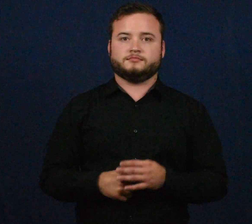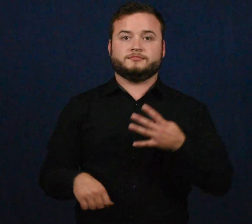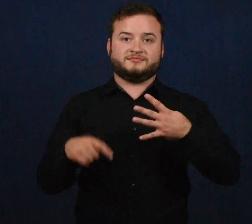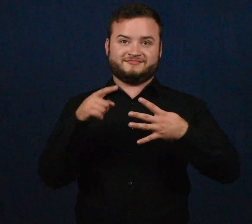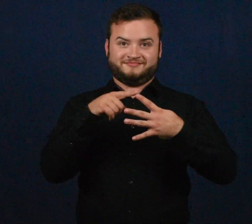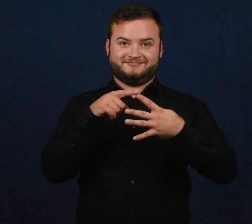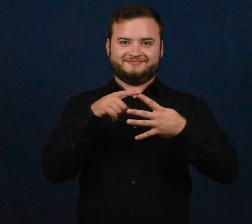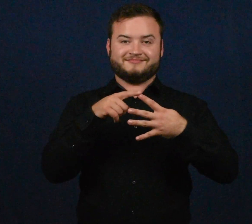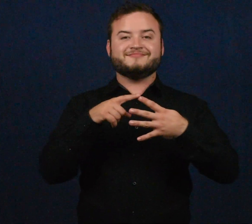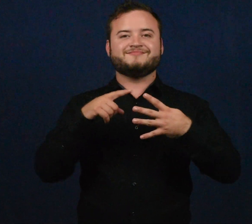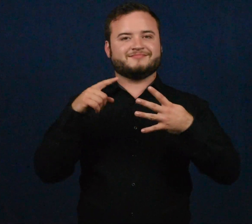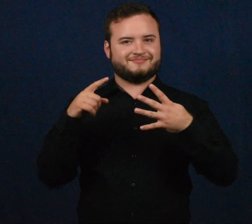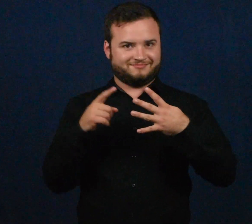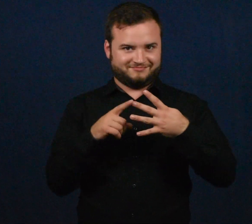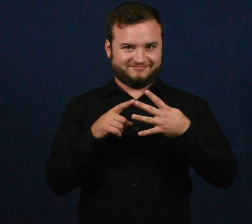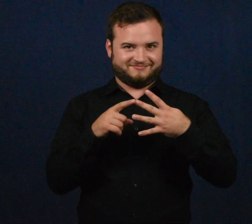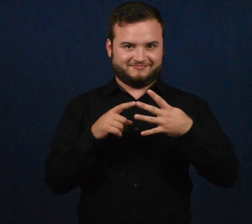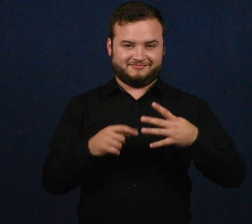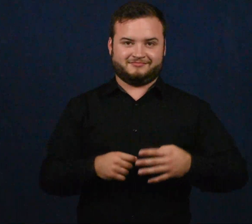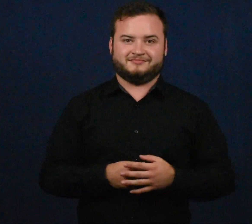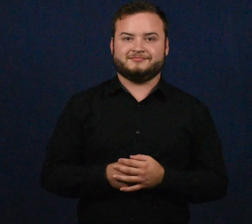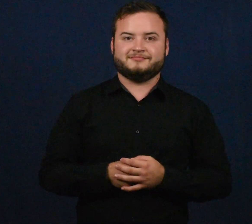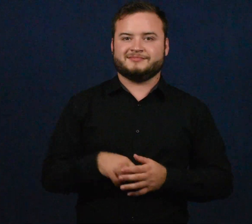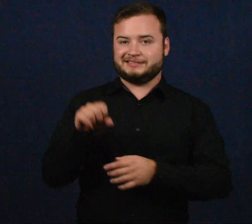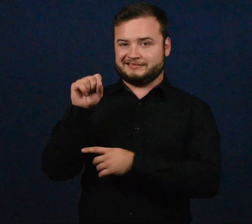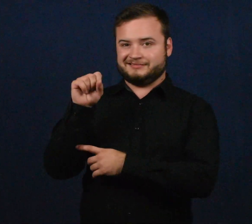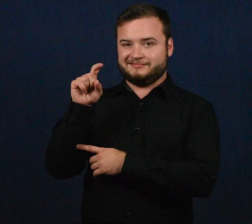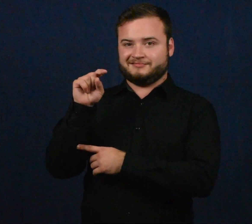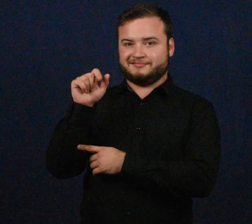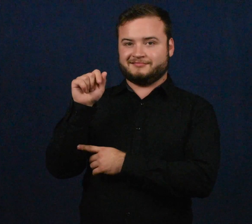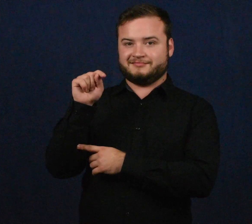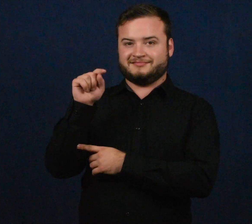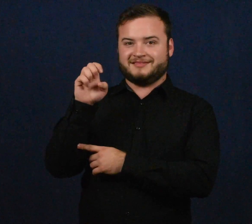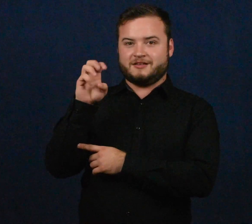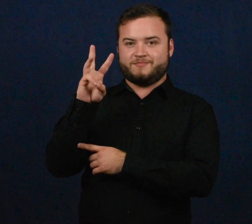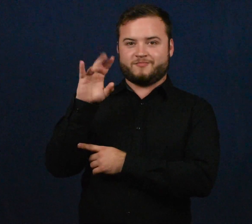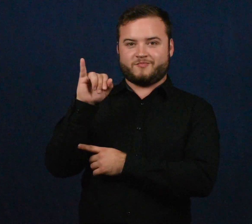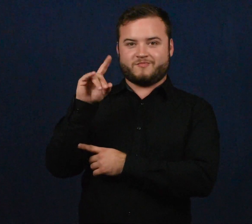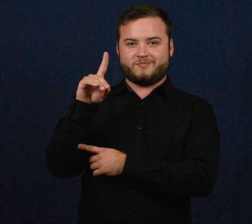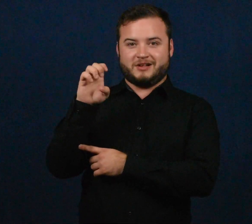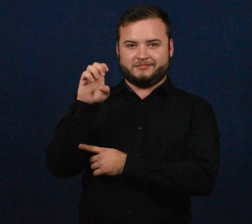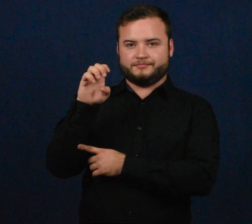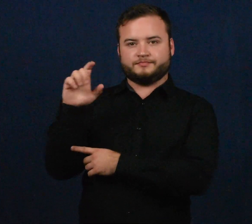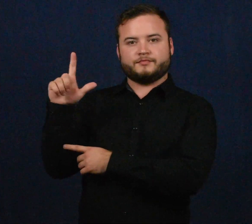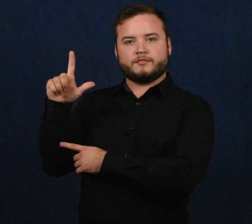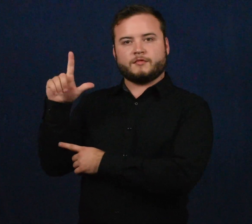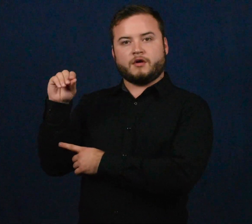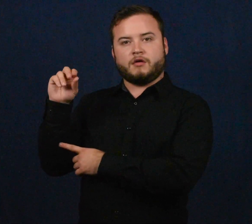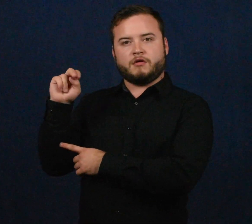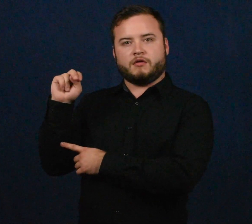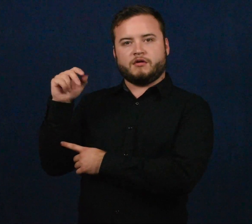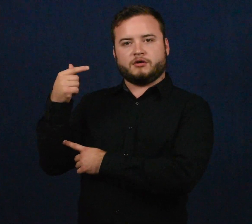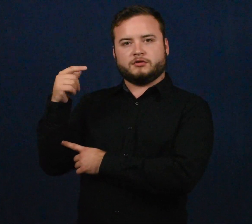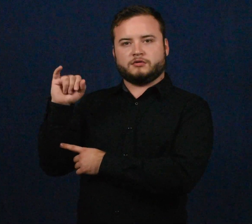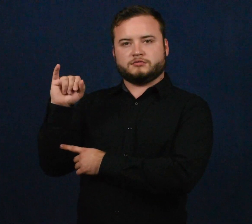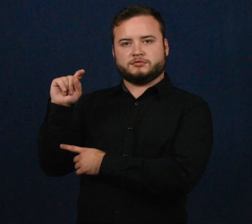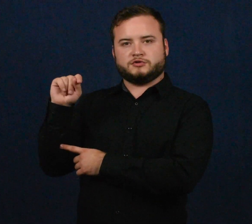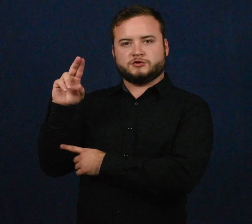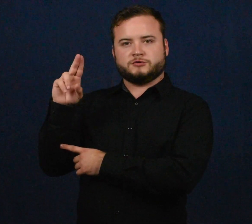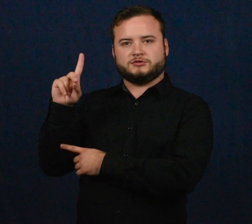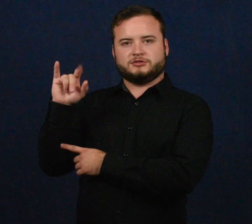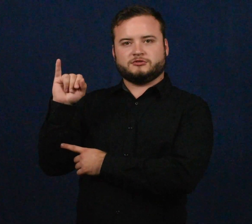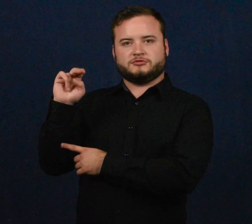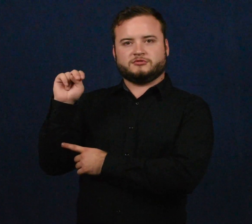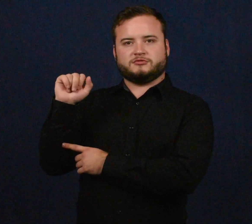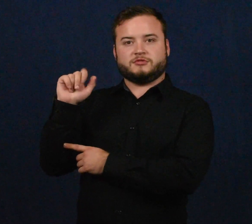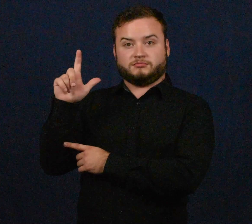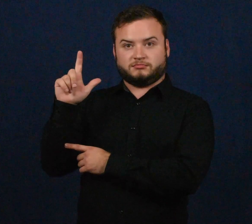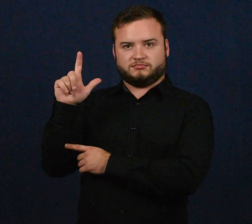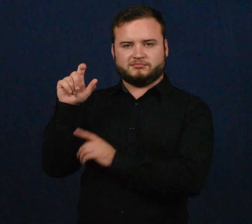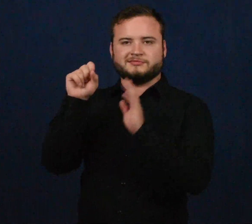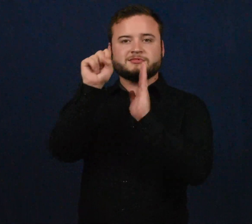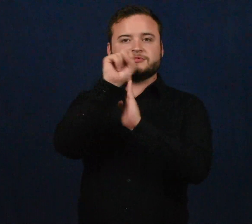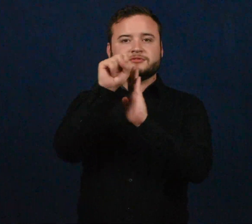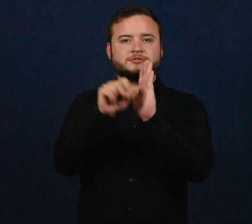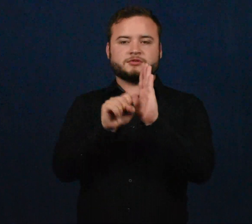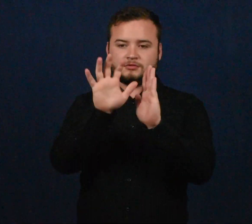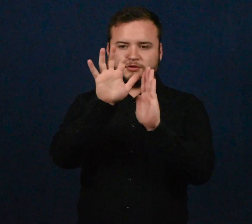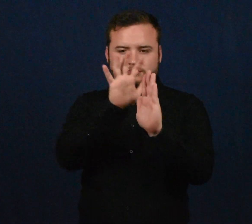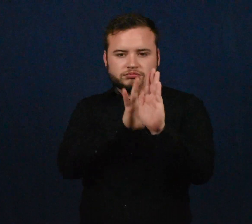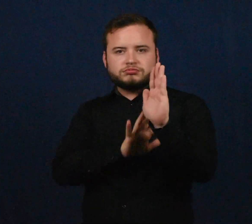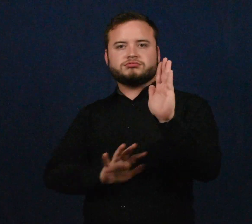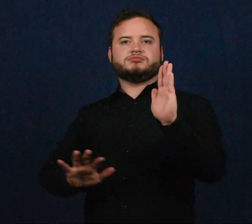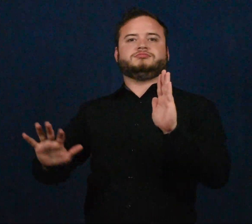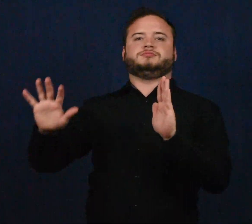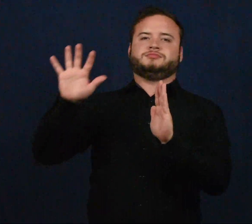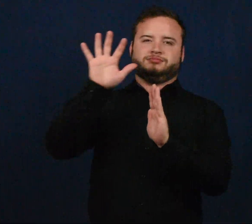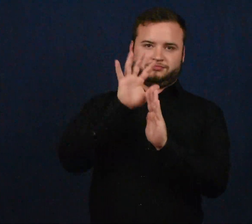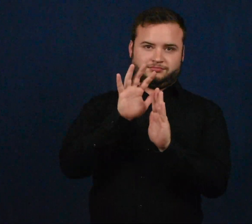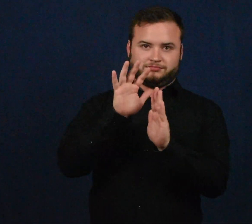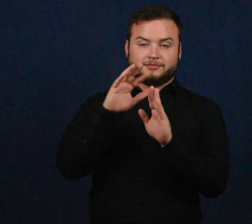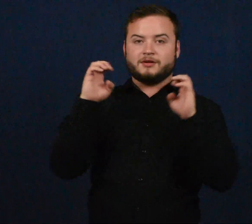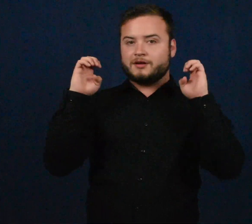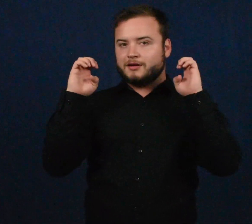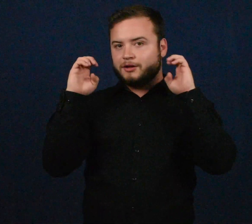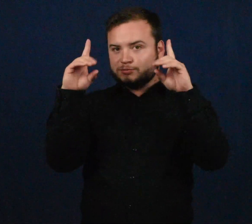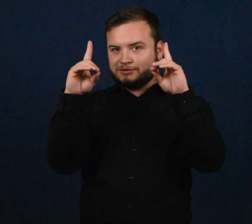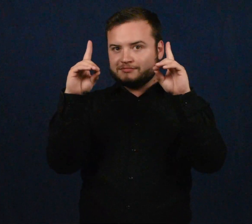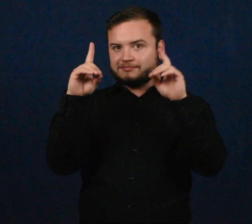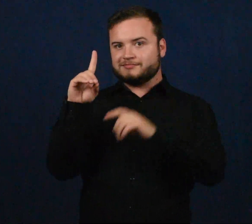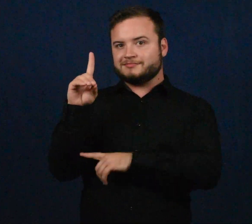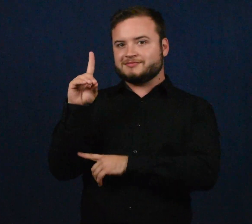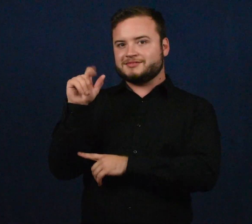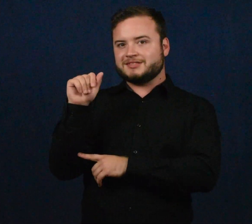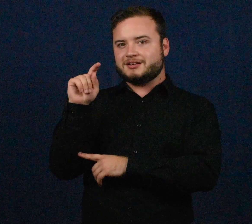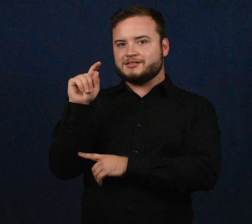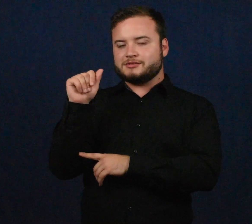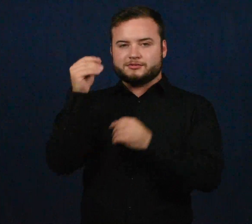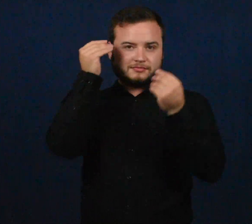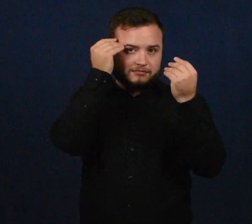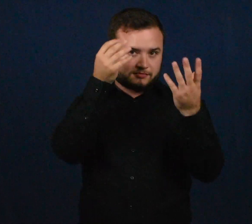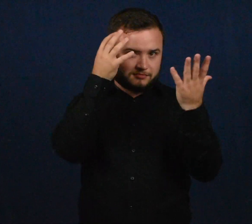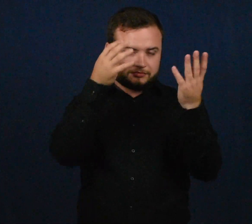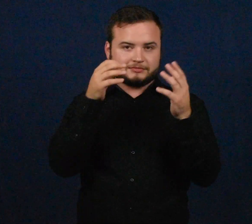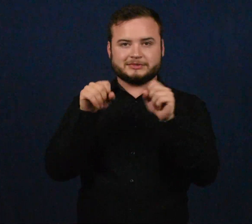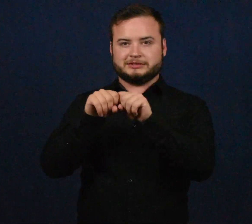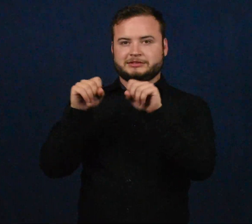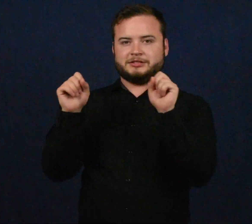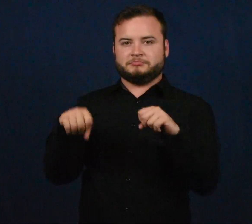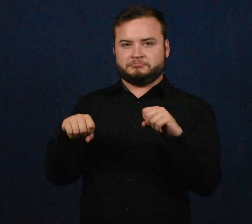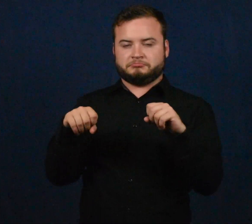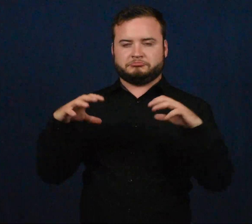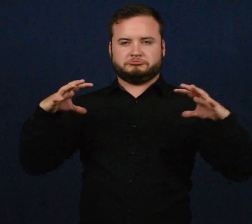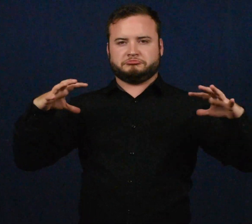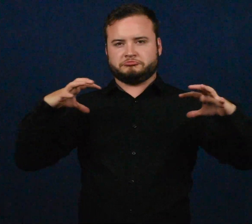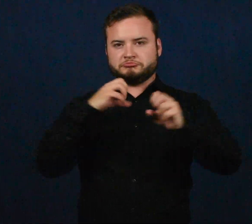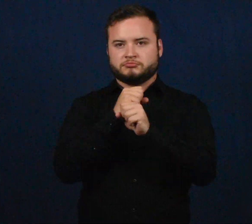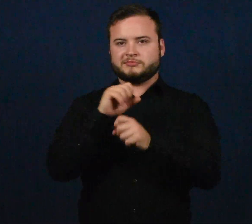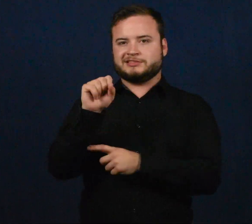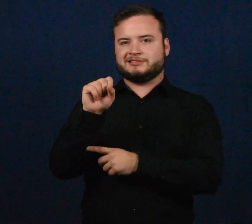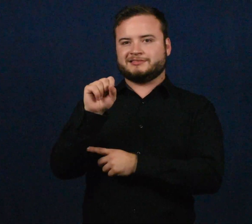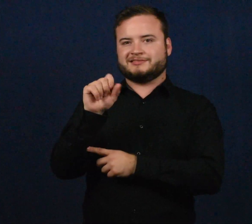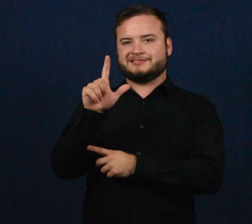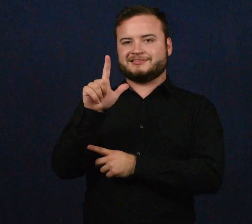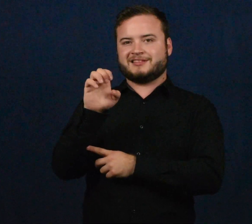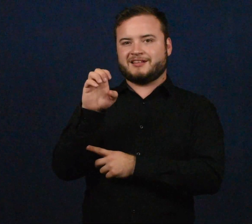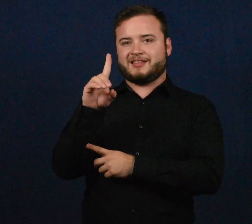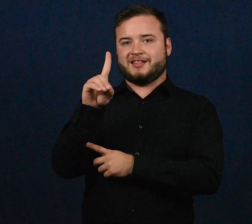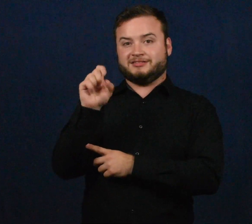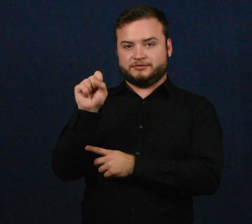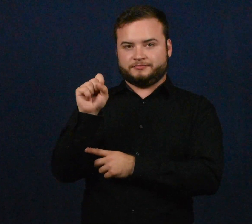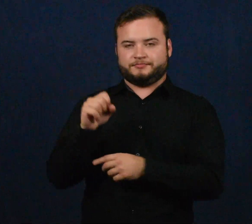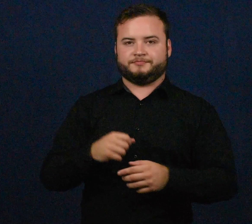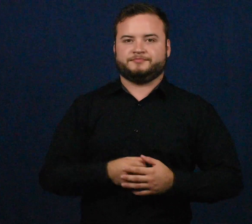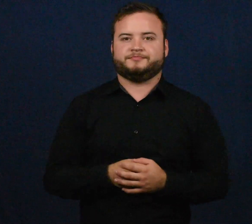Statewide Longitudinal Education Data System (SLEDS)